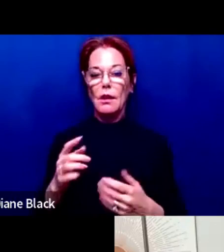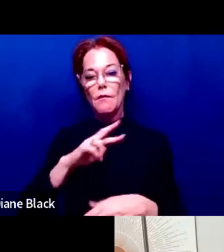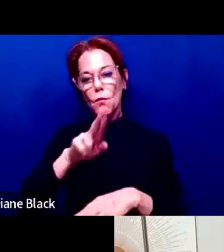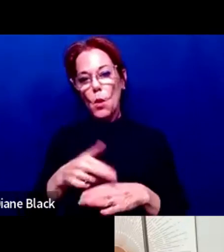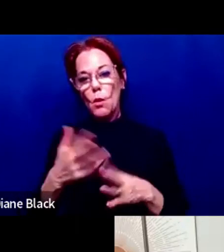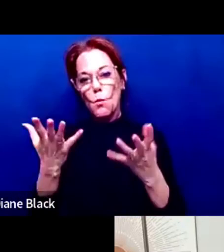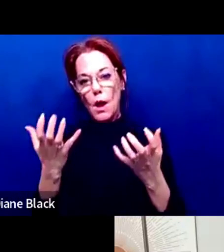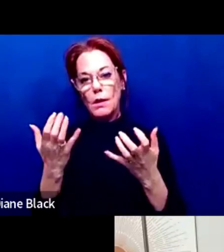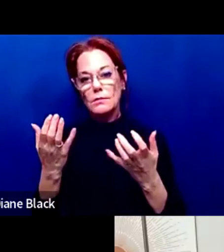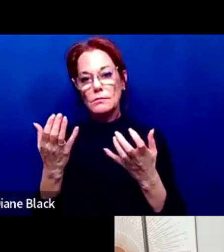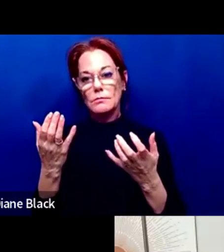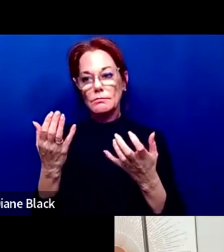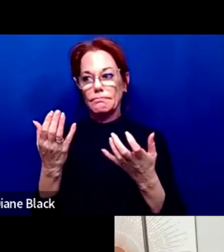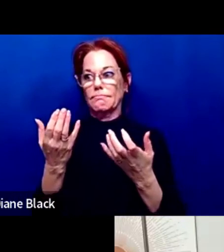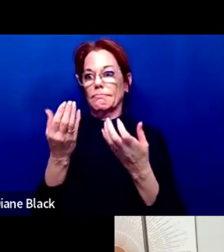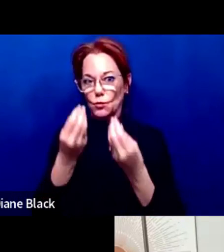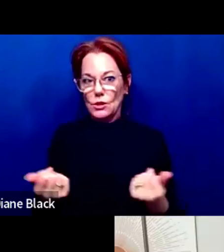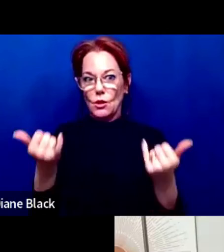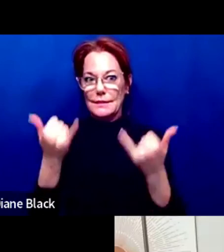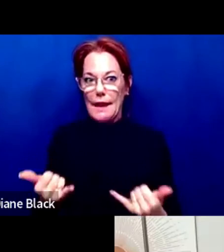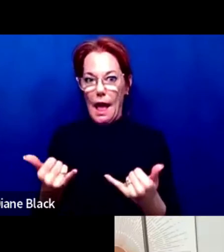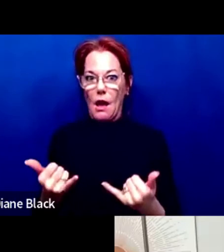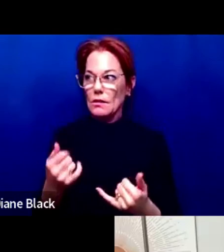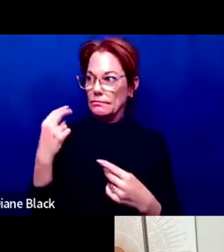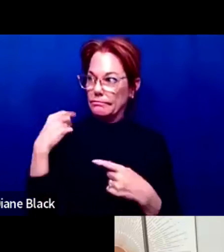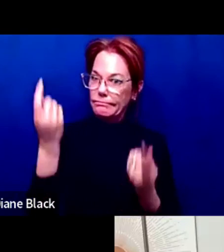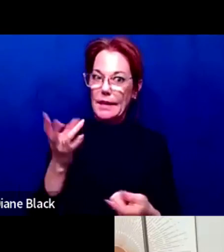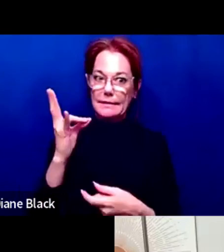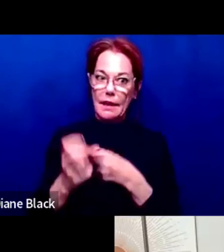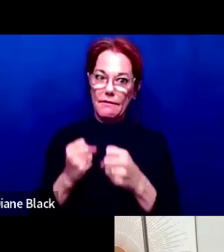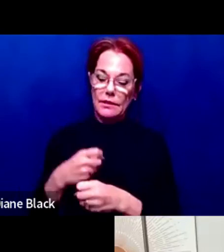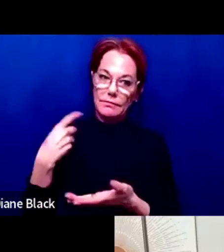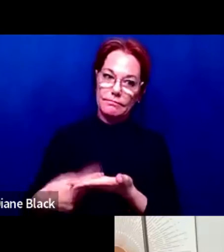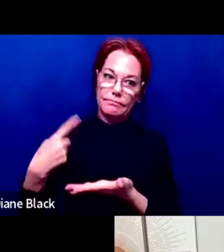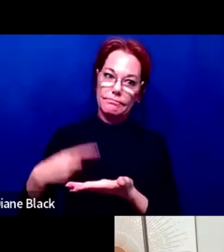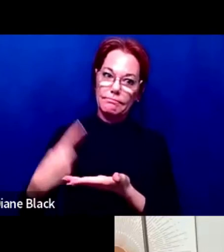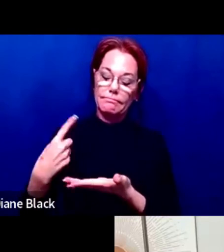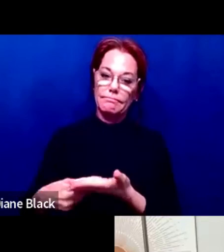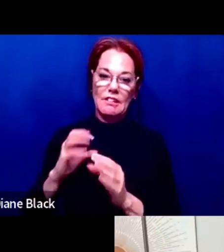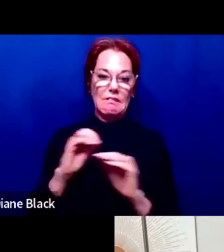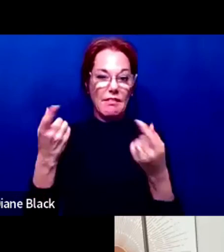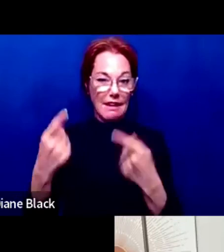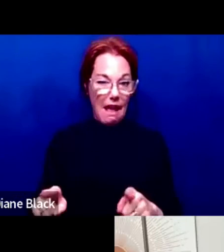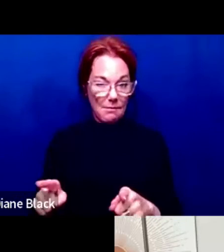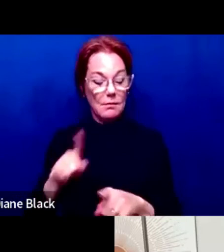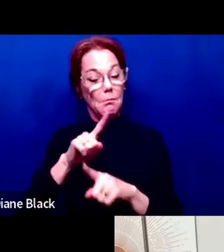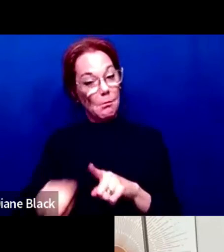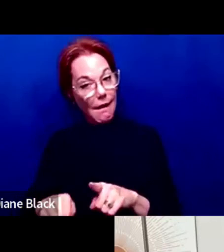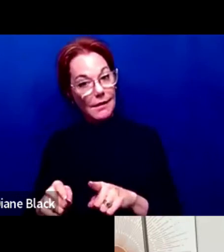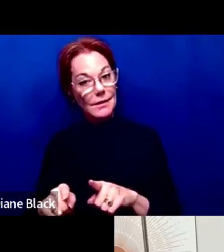it done. You've been talking about this for seven years, you haven't done anything. Then you have the other side of the coin. You know, the Mary's the